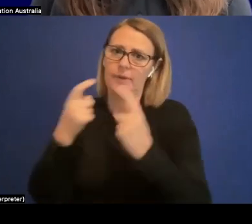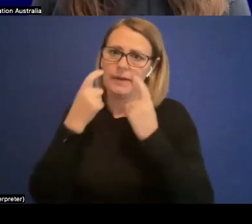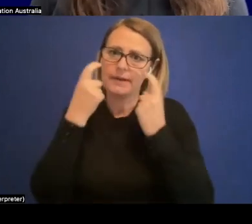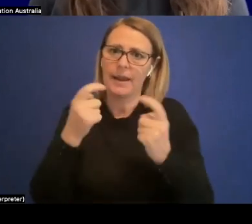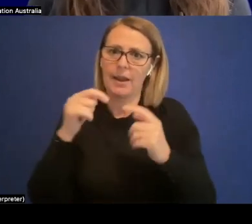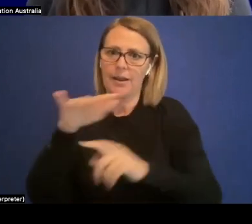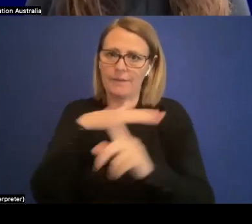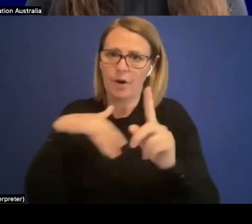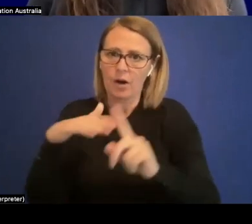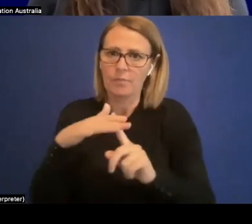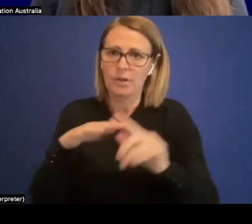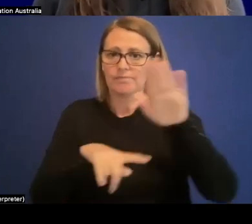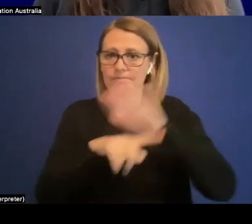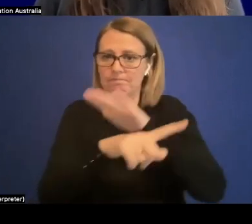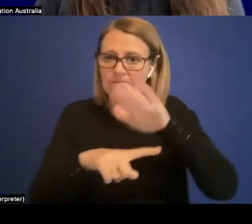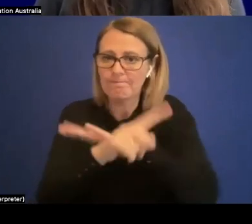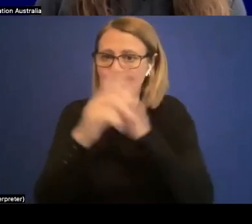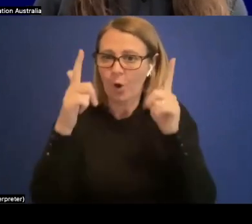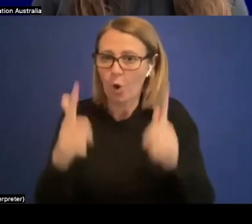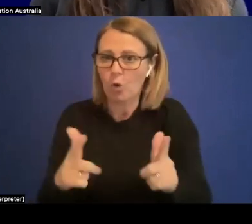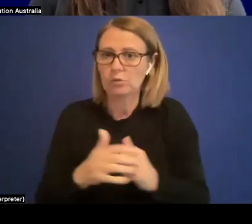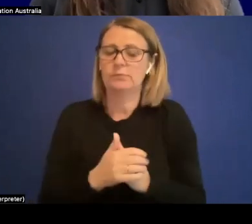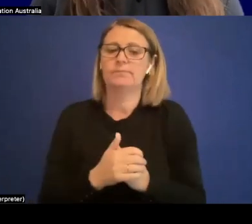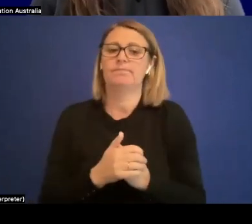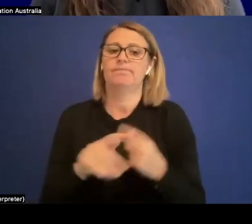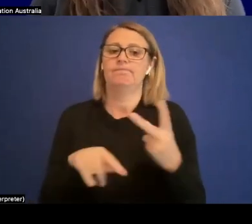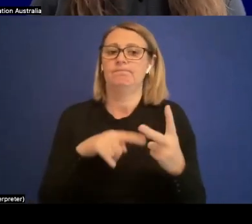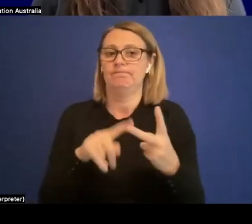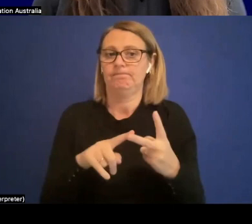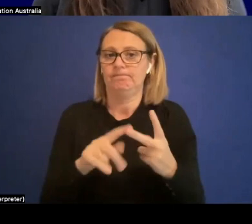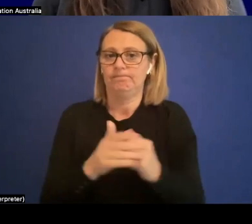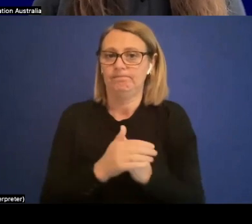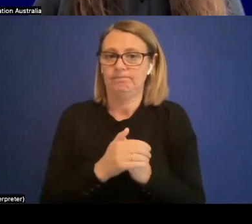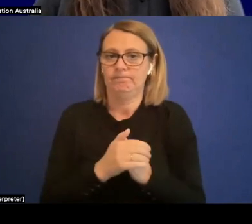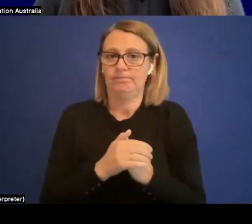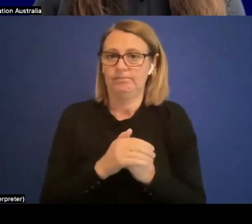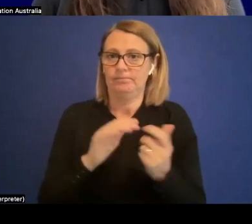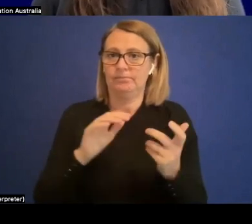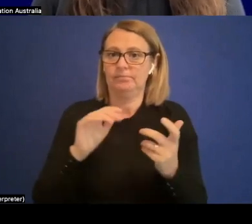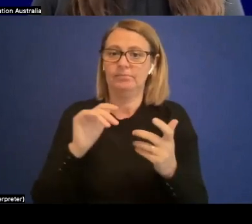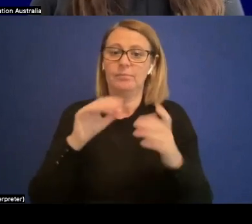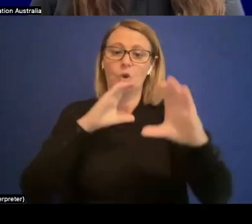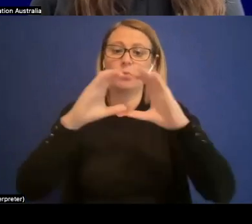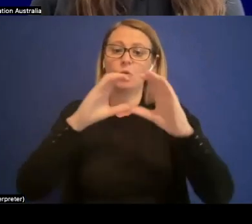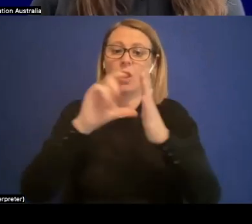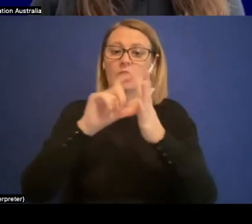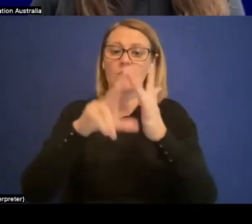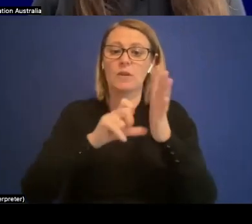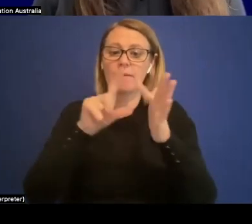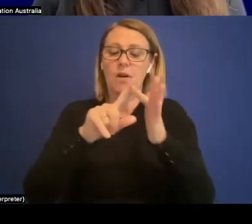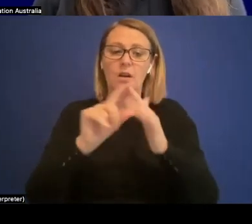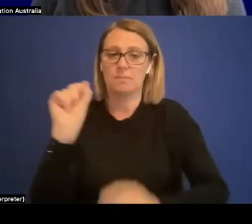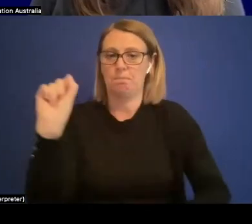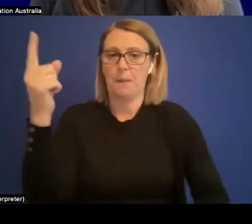runs away a lot, throws their communication device. They’re very social. They have a sense